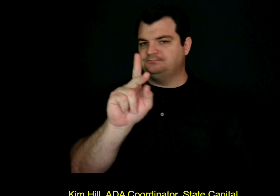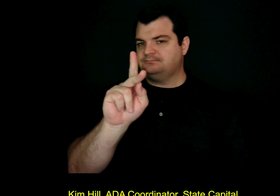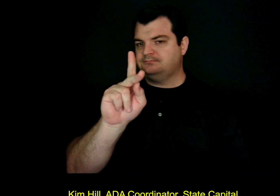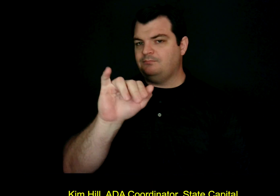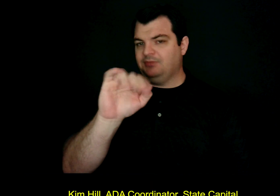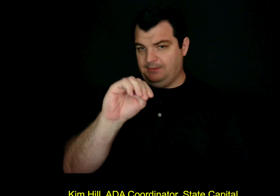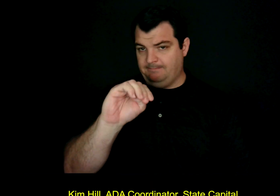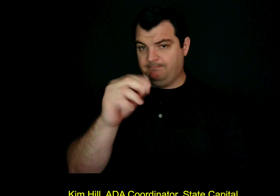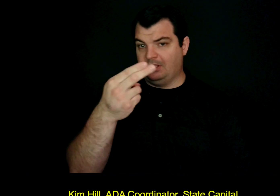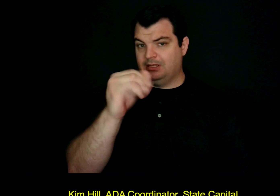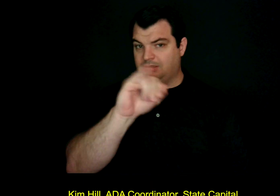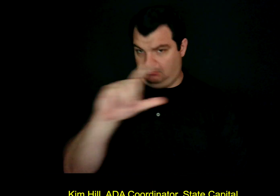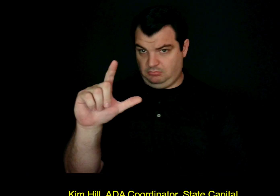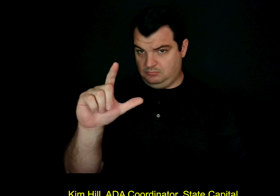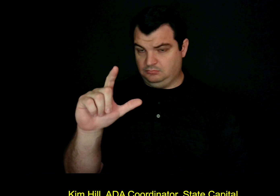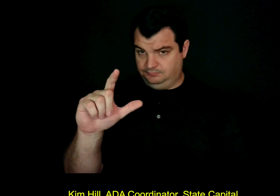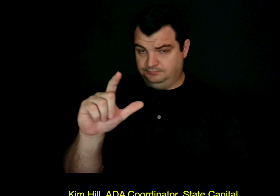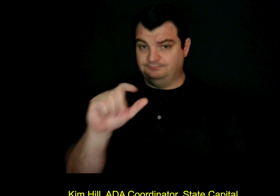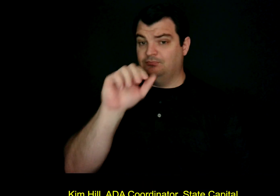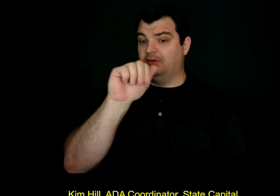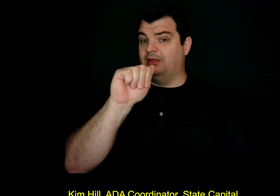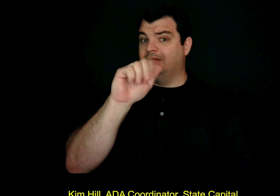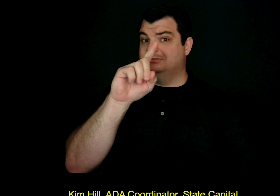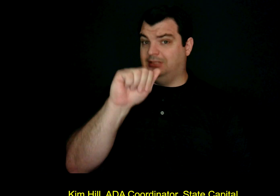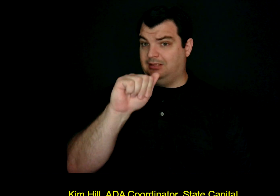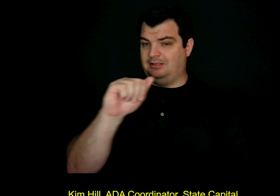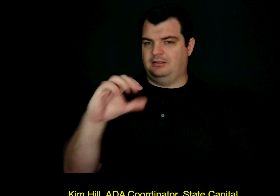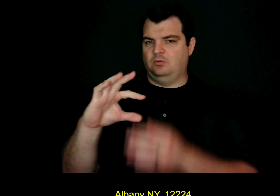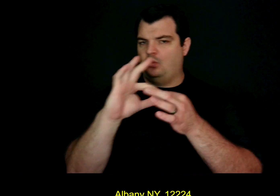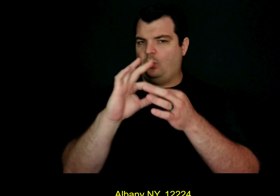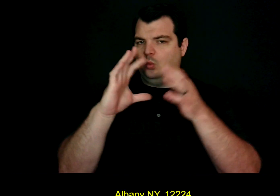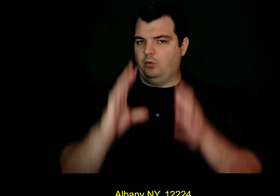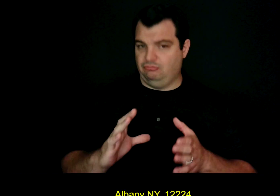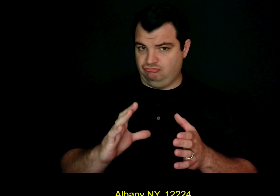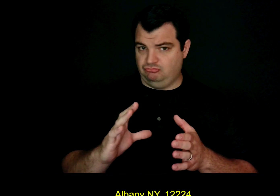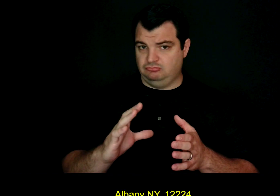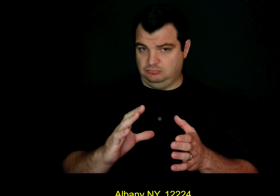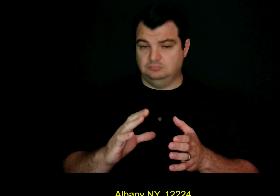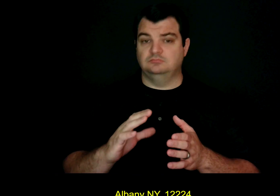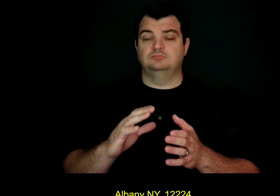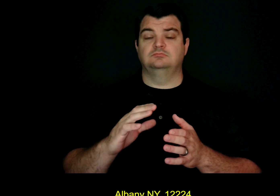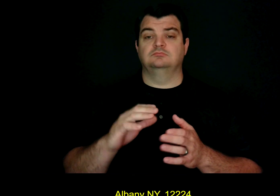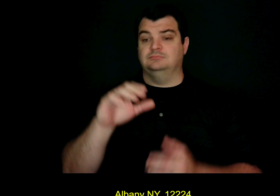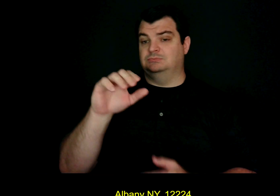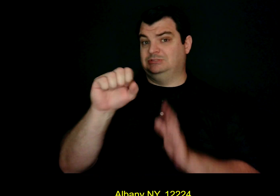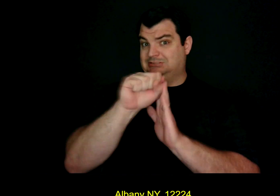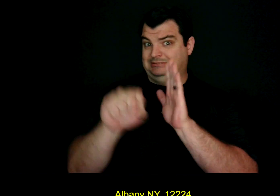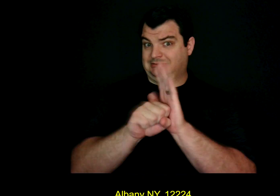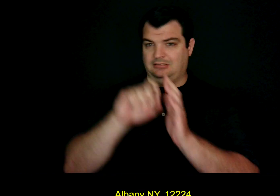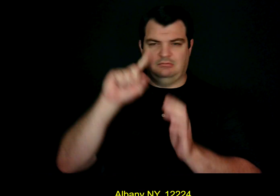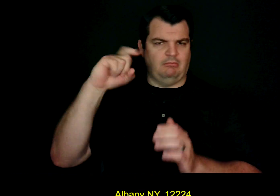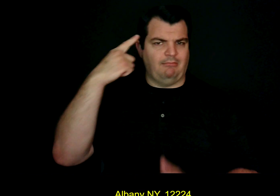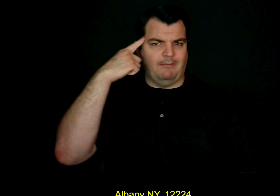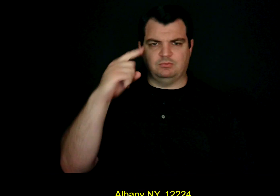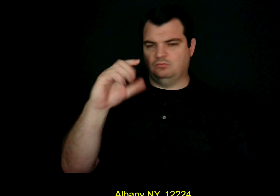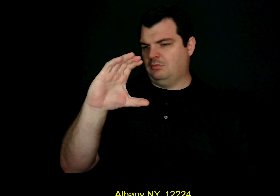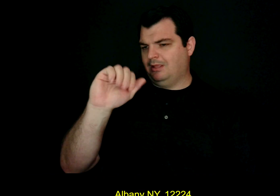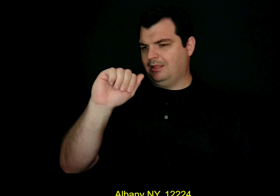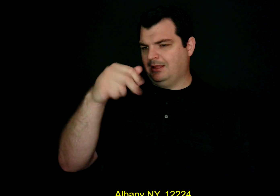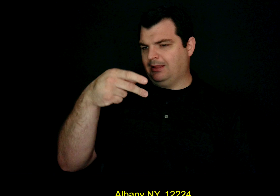Kim Hill, ADA Coordinator, State Capital, Albany NY, 12224,